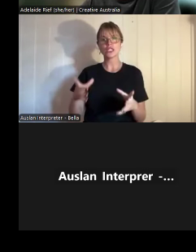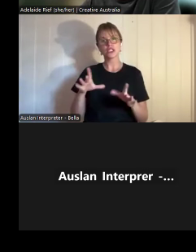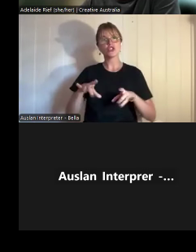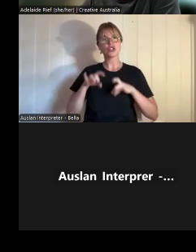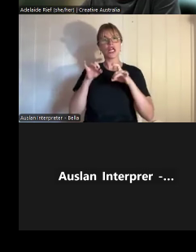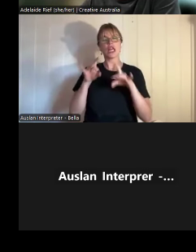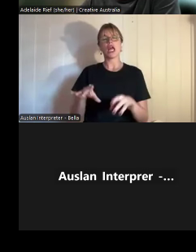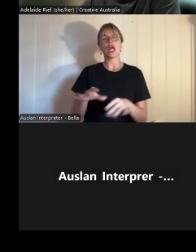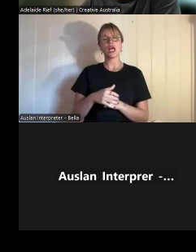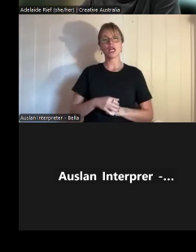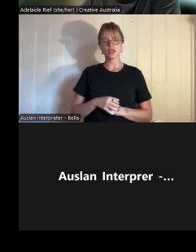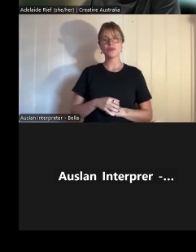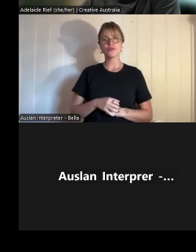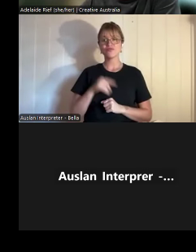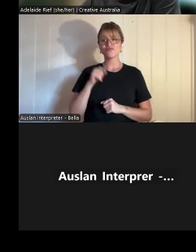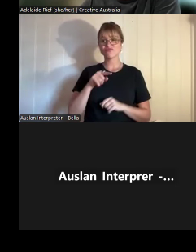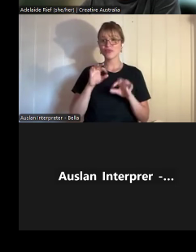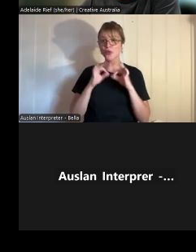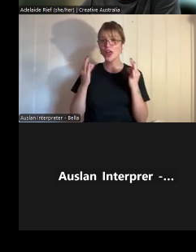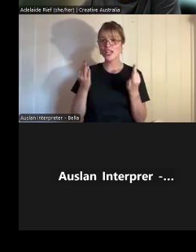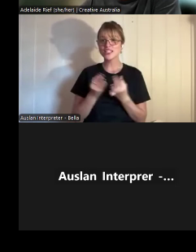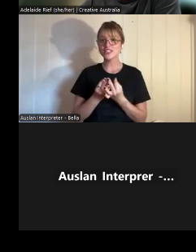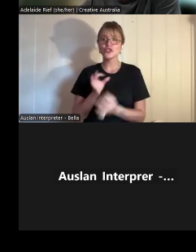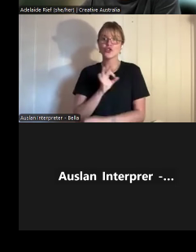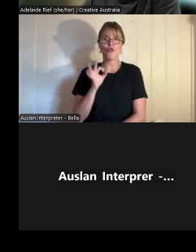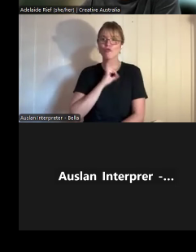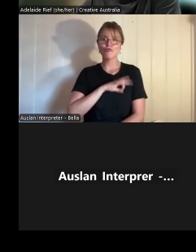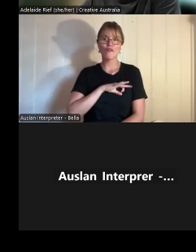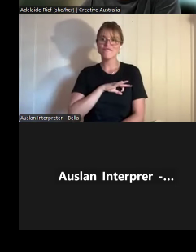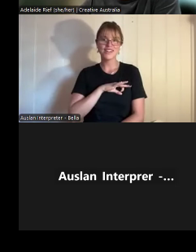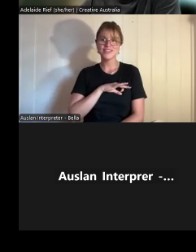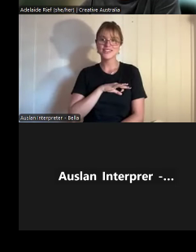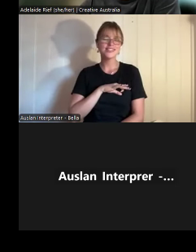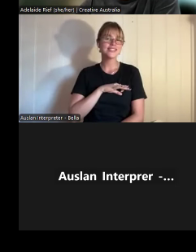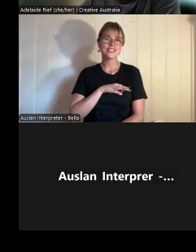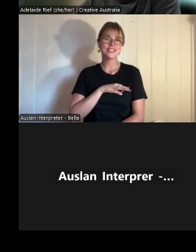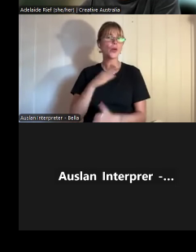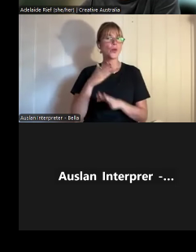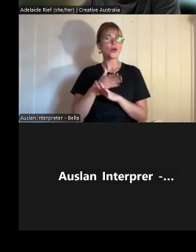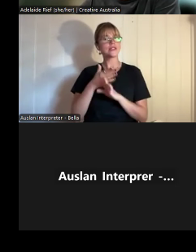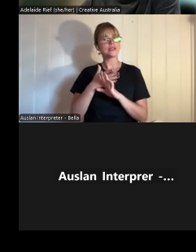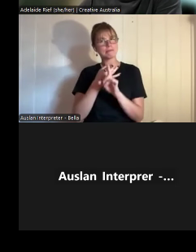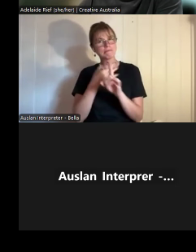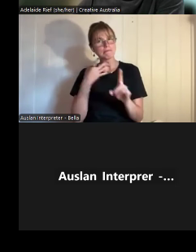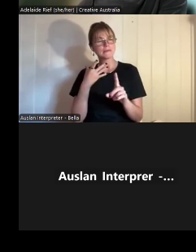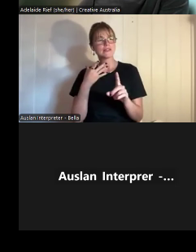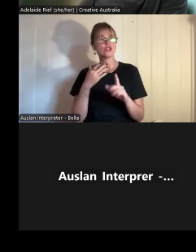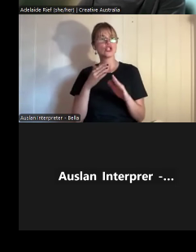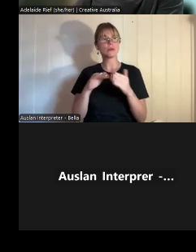this organisation is not for profit focused working particularly with community organisations